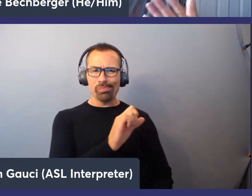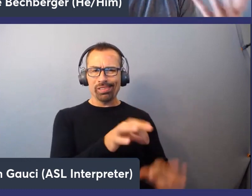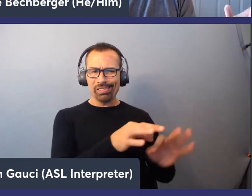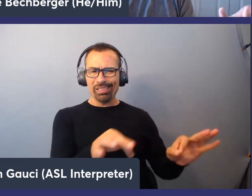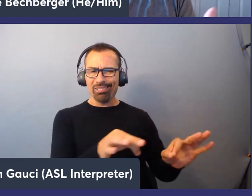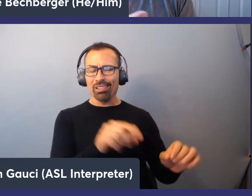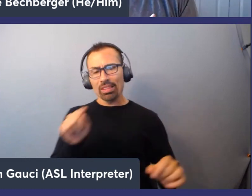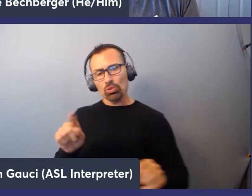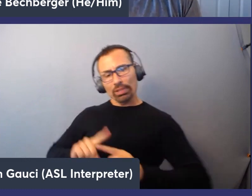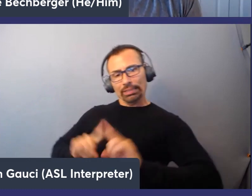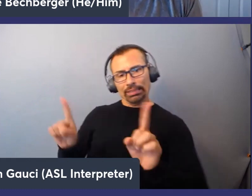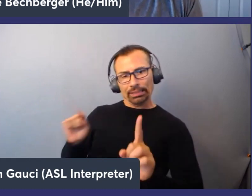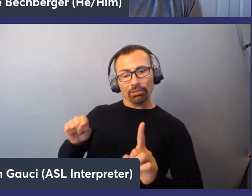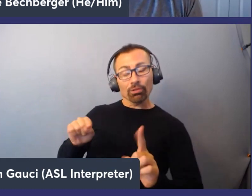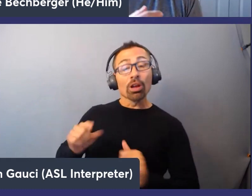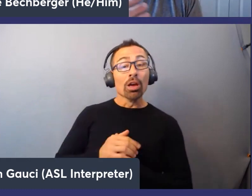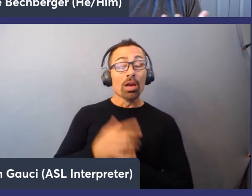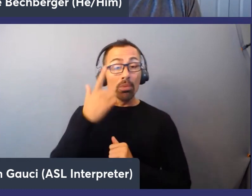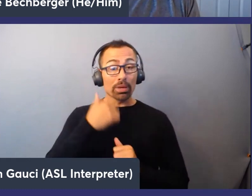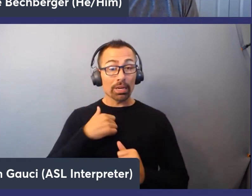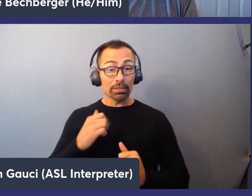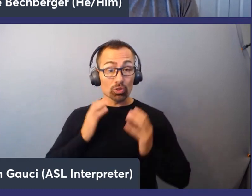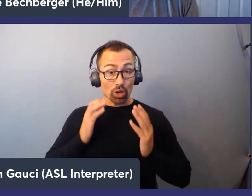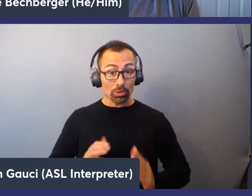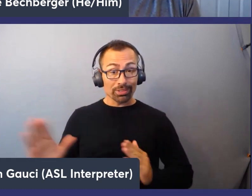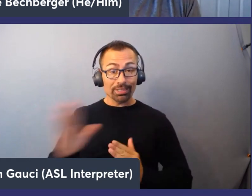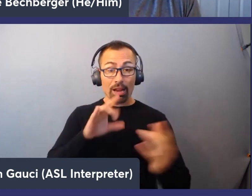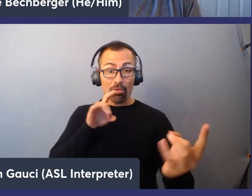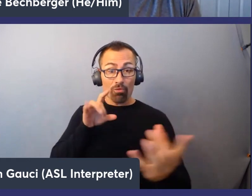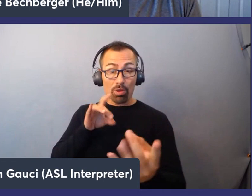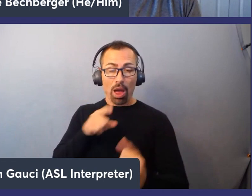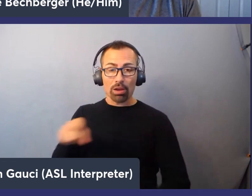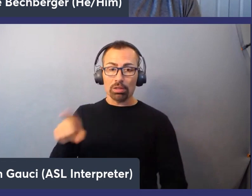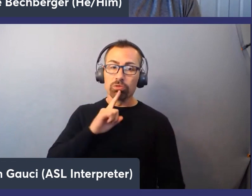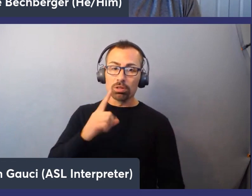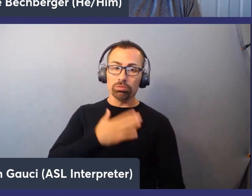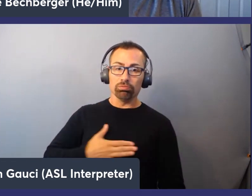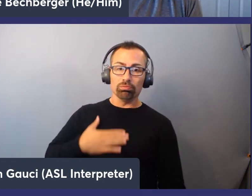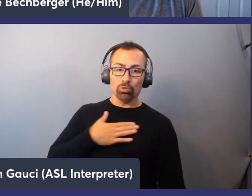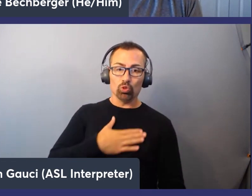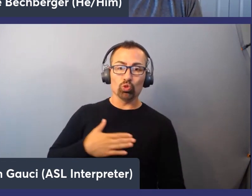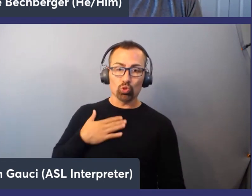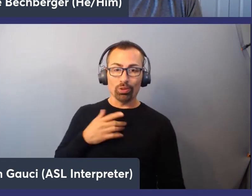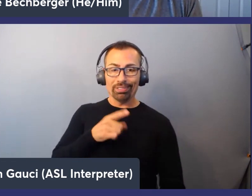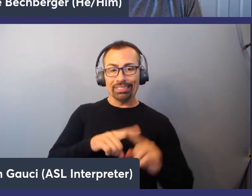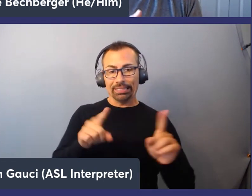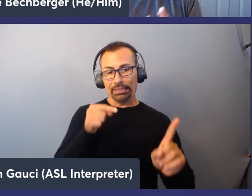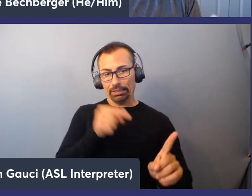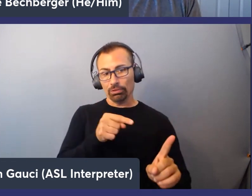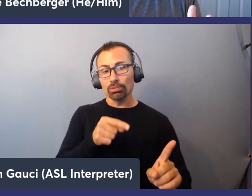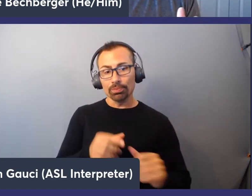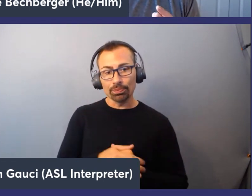and from our feedback, customers really do enjoy having that ability to use that data. Or, sorry,